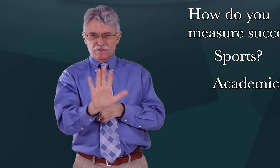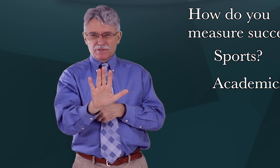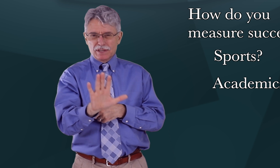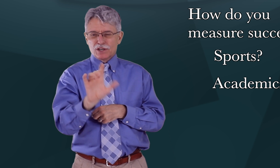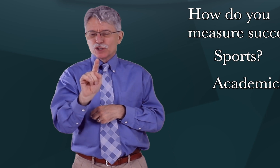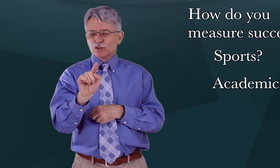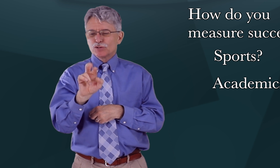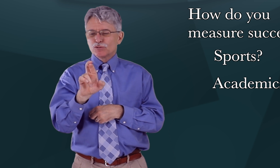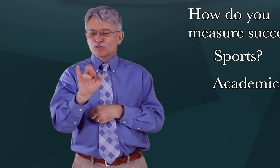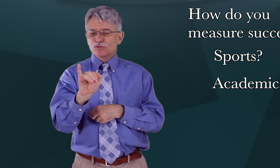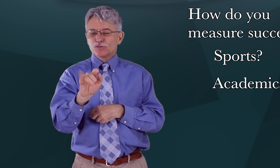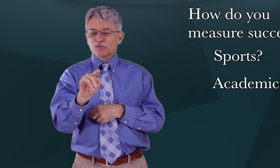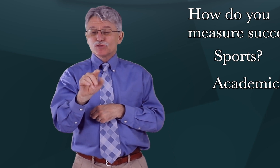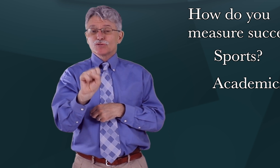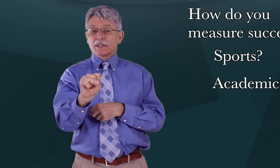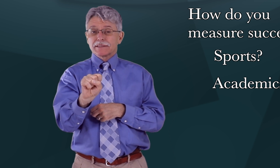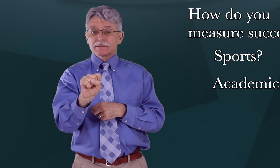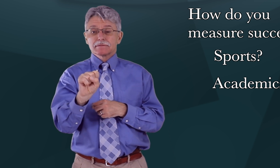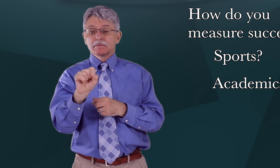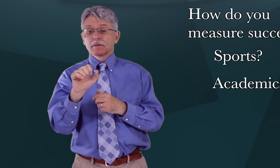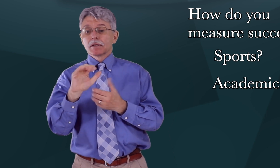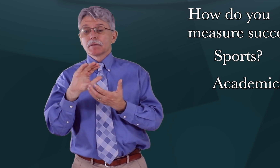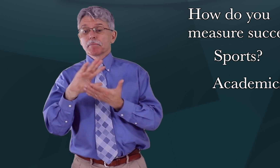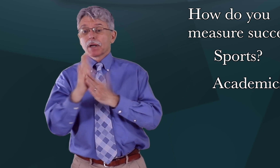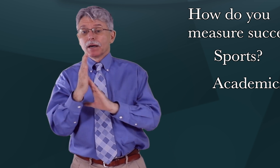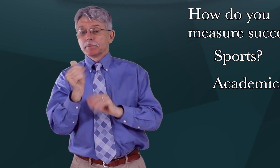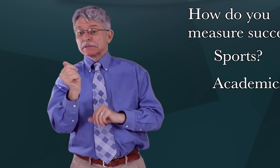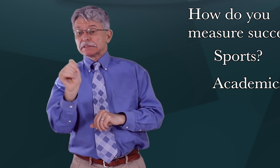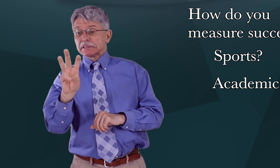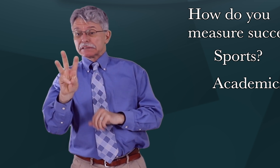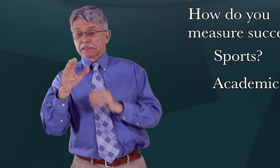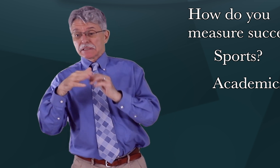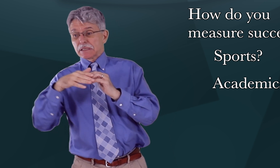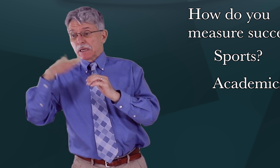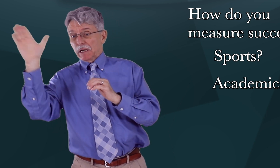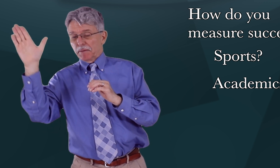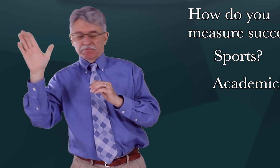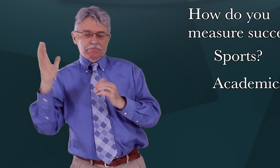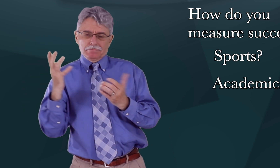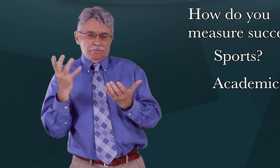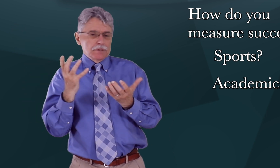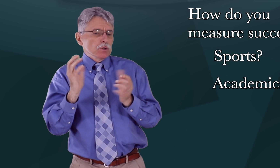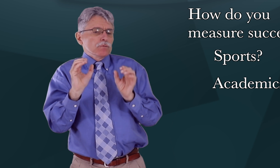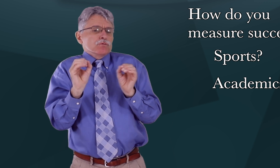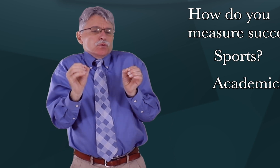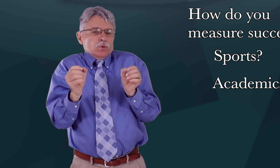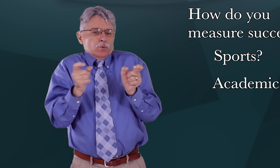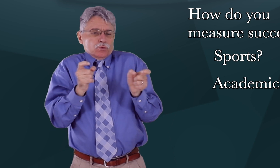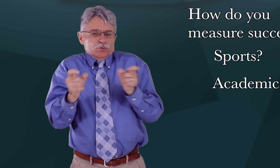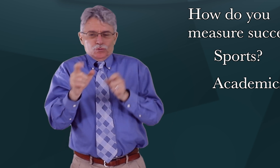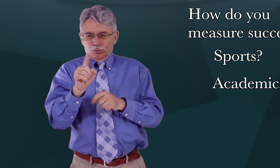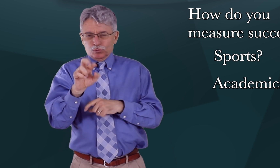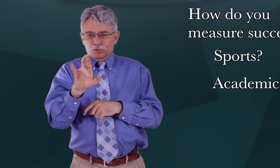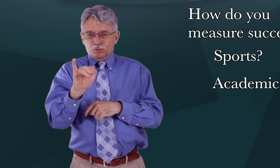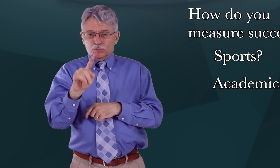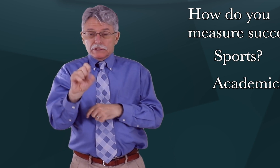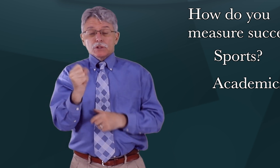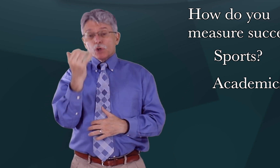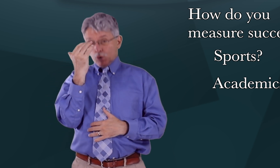of their traits at that point in time. By the time they get to be sixteen, you don't really have any control over their traits.